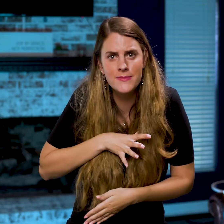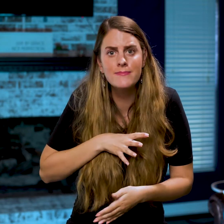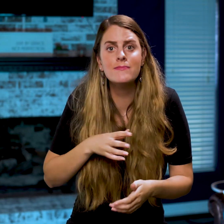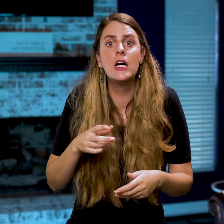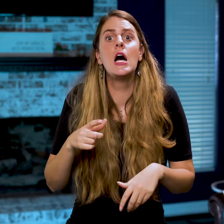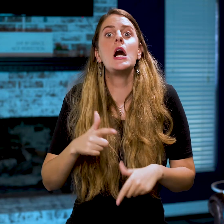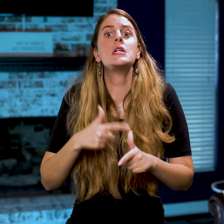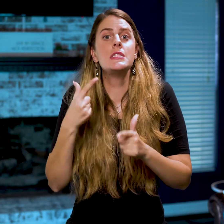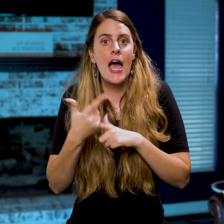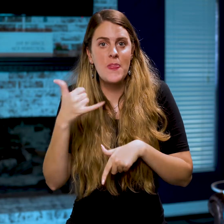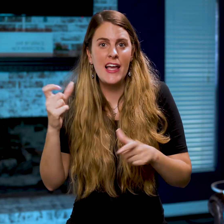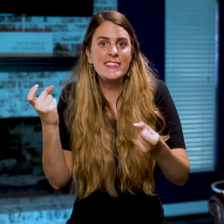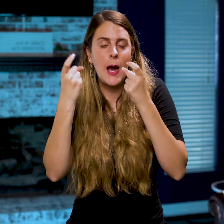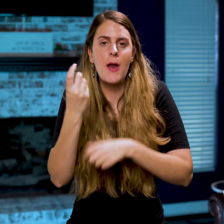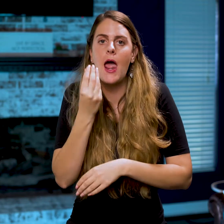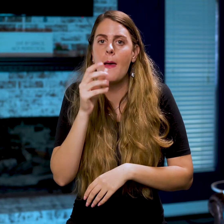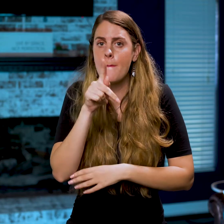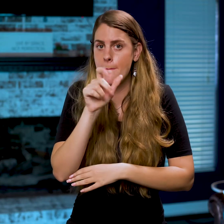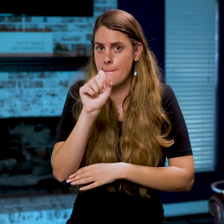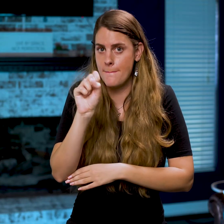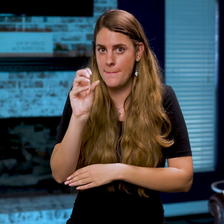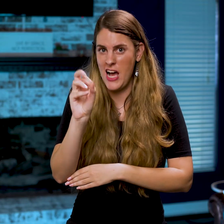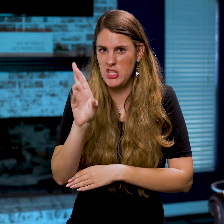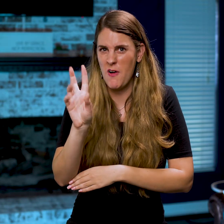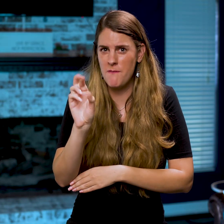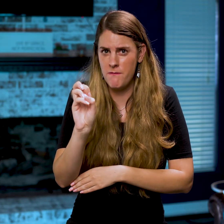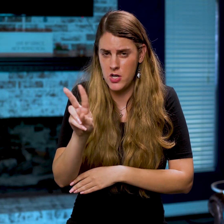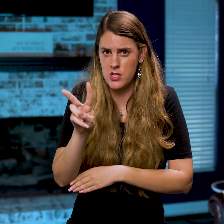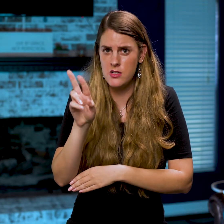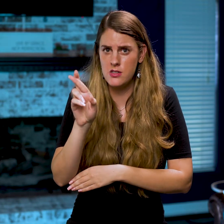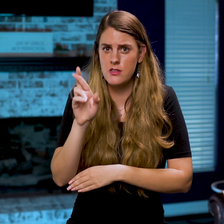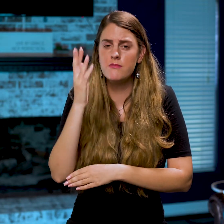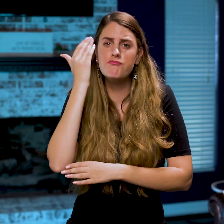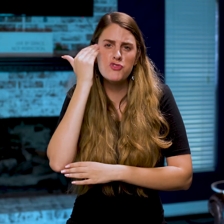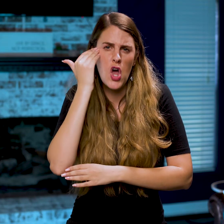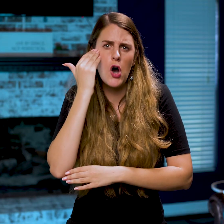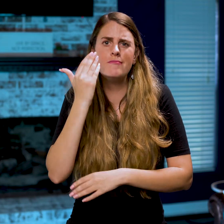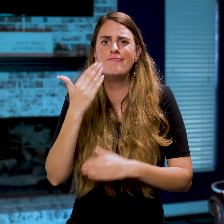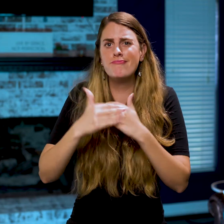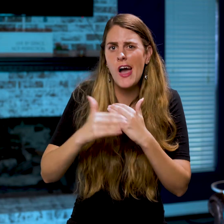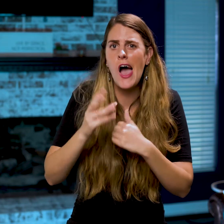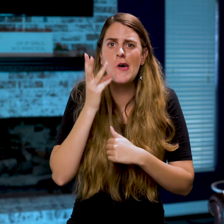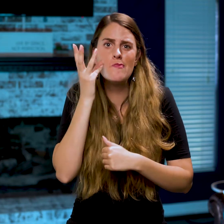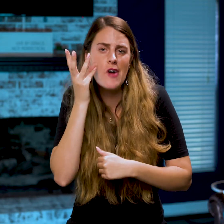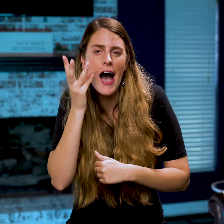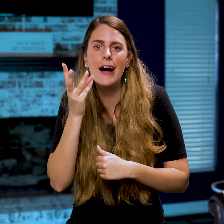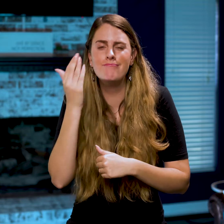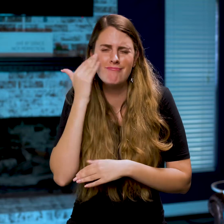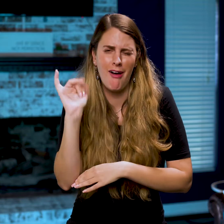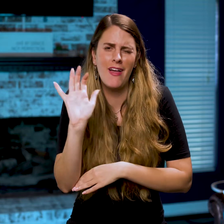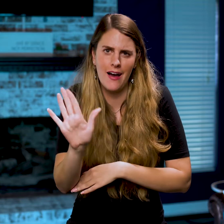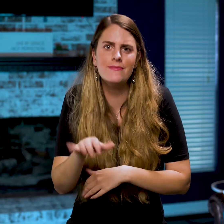then they celebrate Passover.